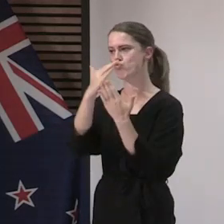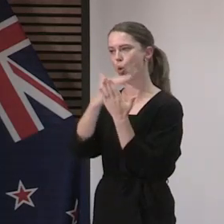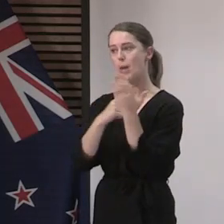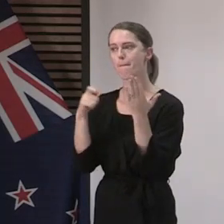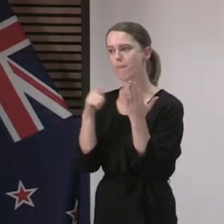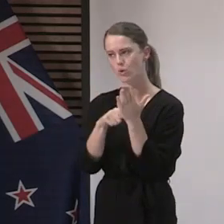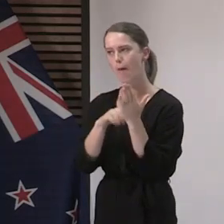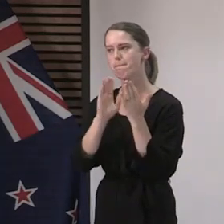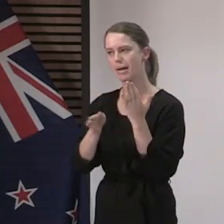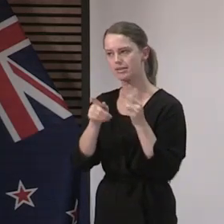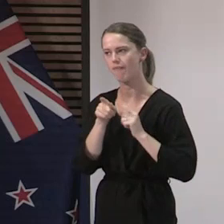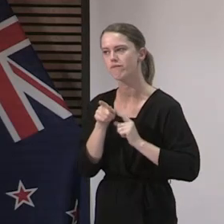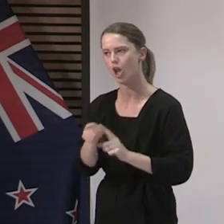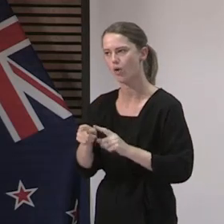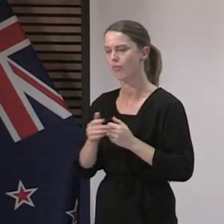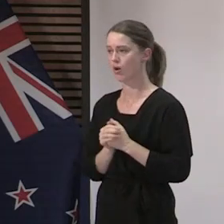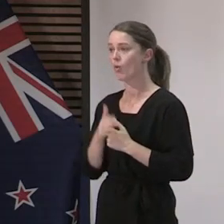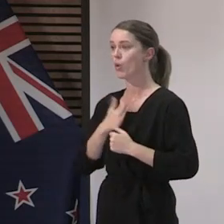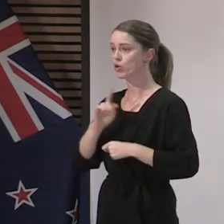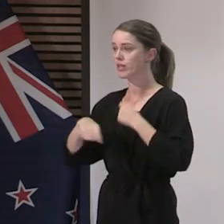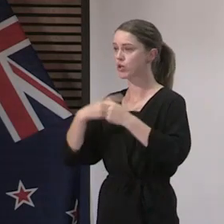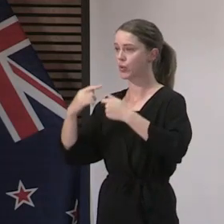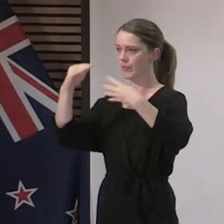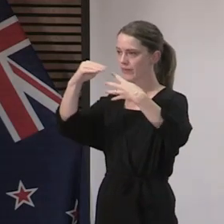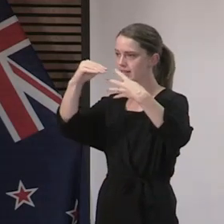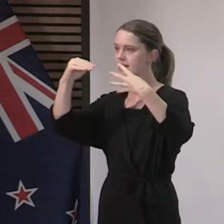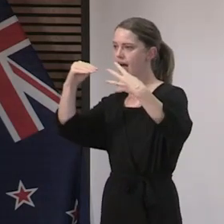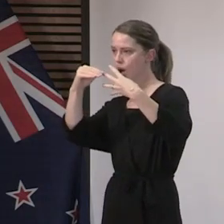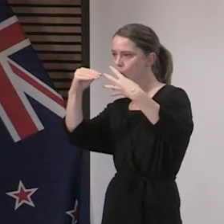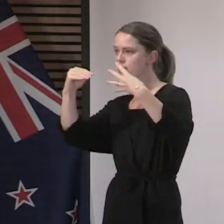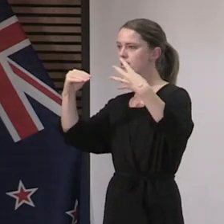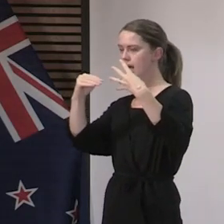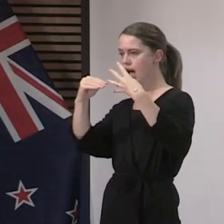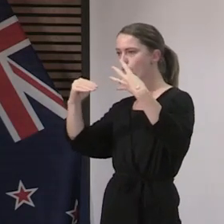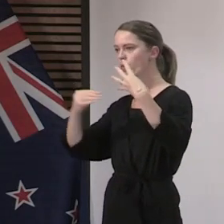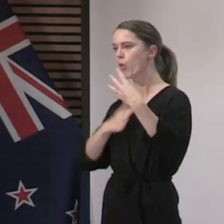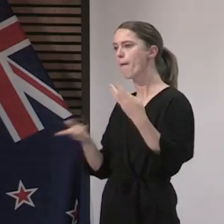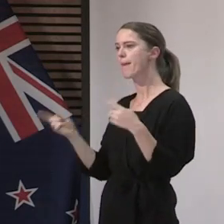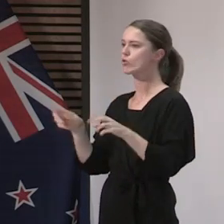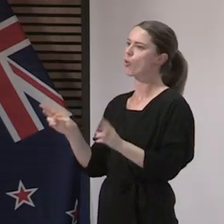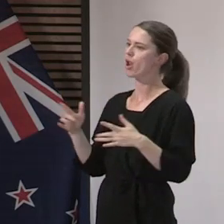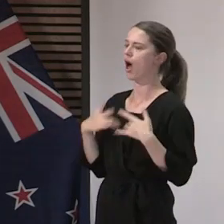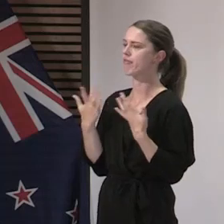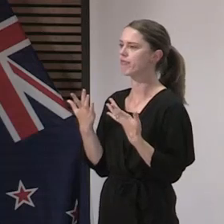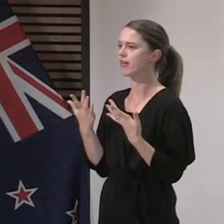in finding it wherever it is. These rules will be so important. We all want to continue to progress down the